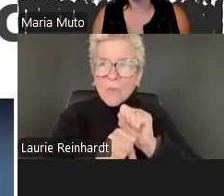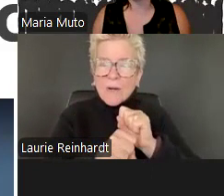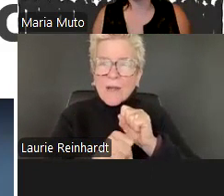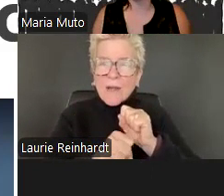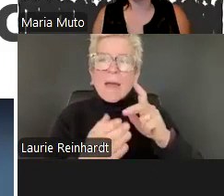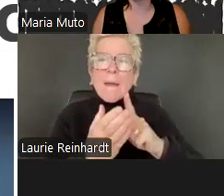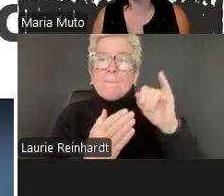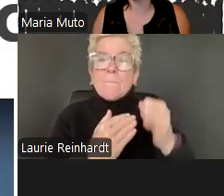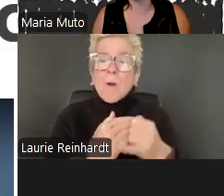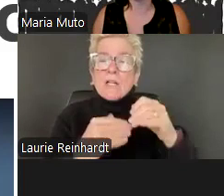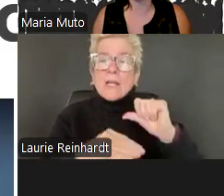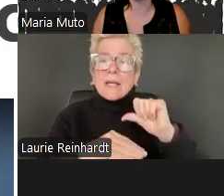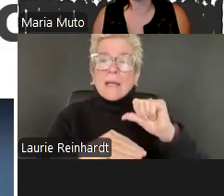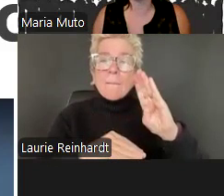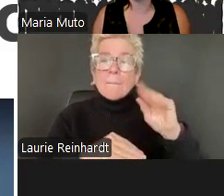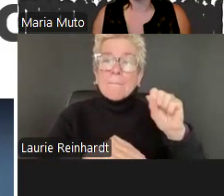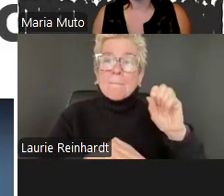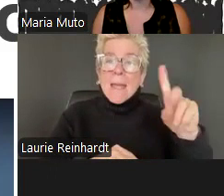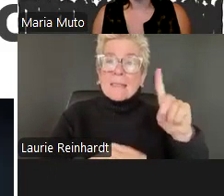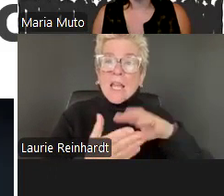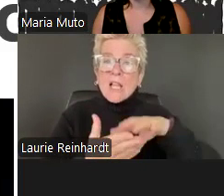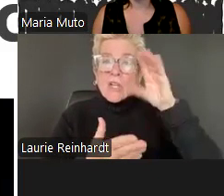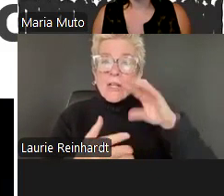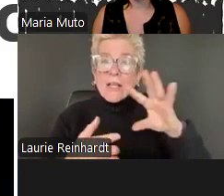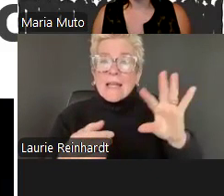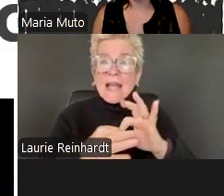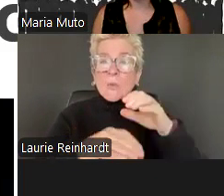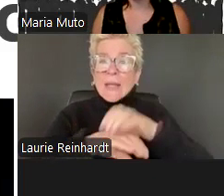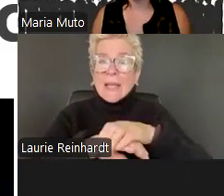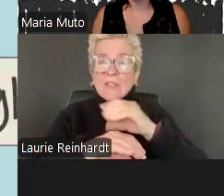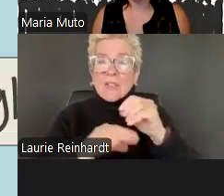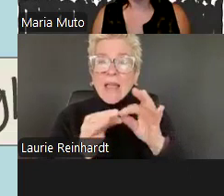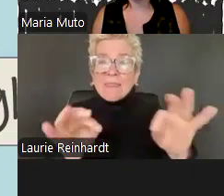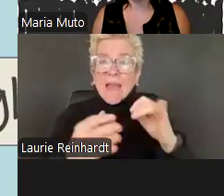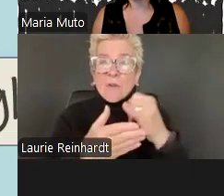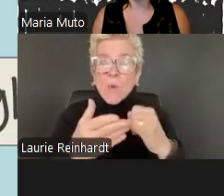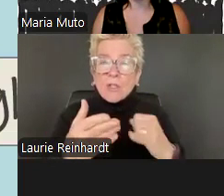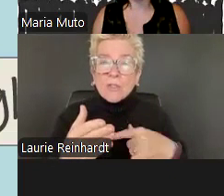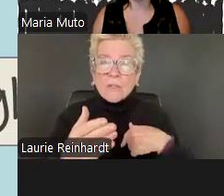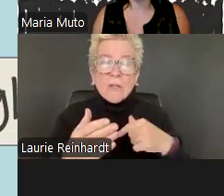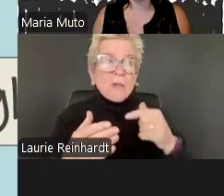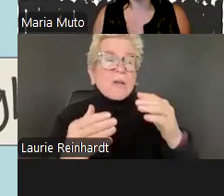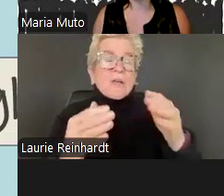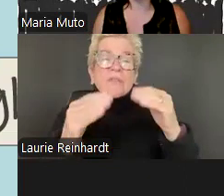connects to English and language arts. And as we move through the next few panelists,